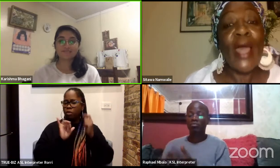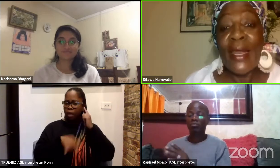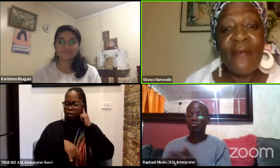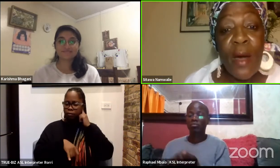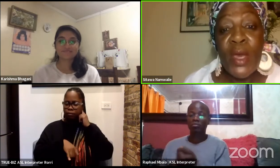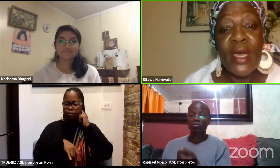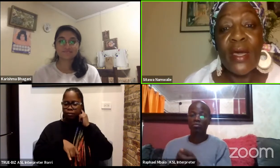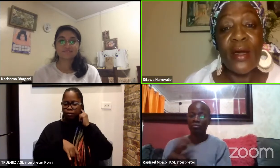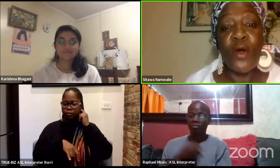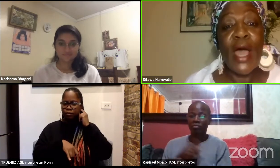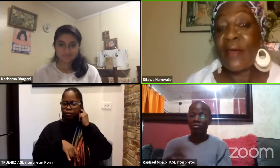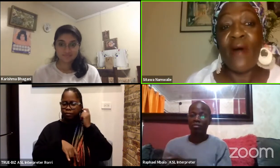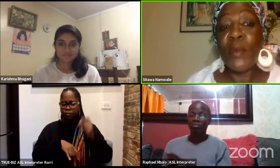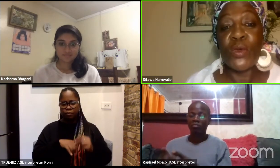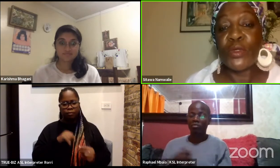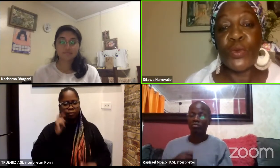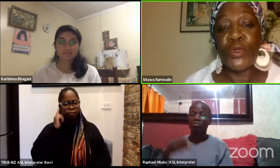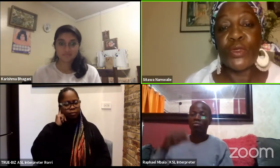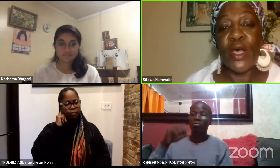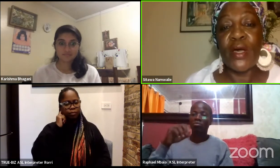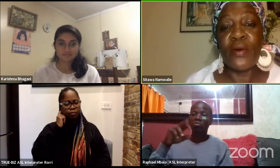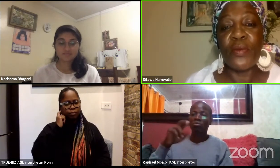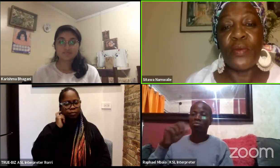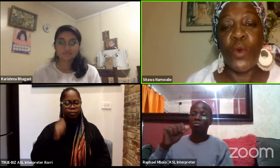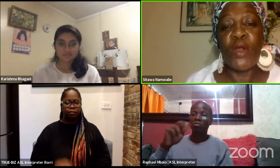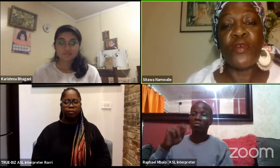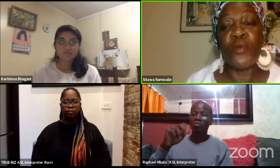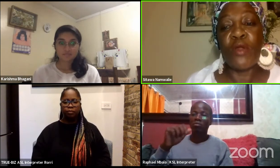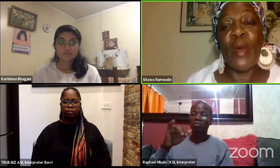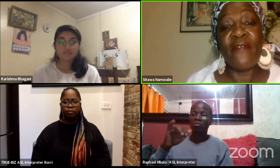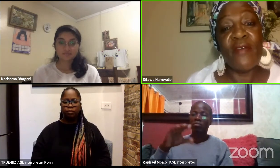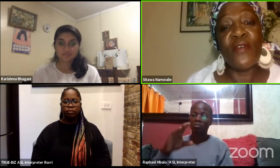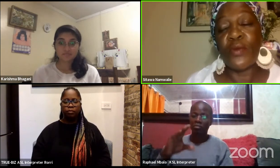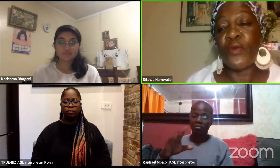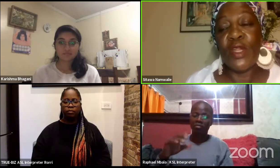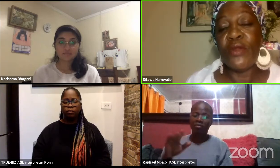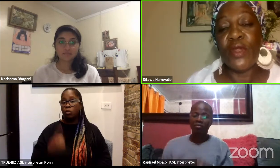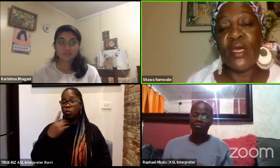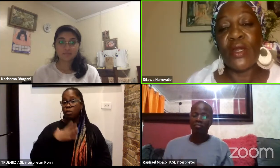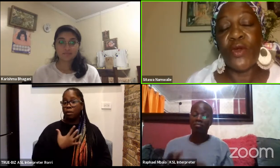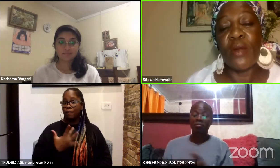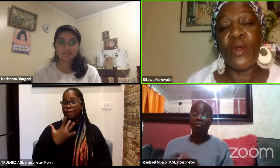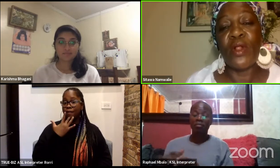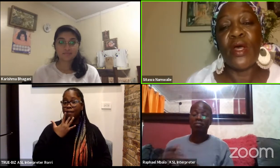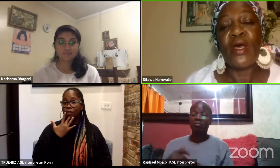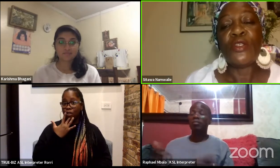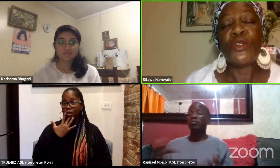Organic farming. Organic farming was one of my favorite, really really incredible.